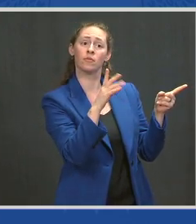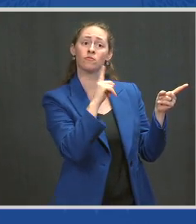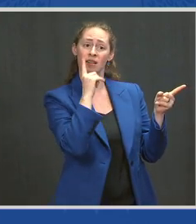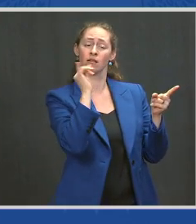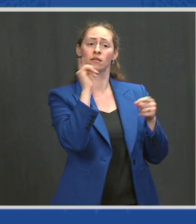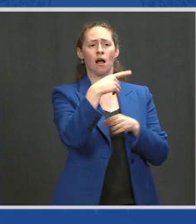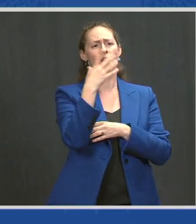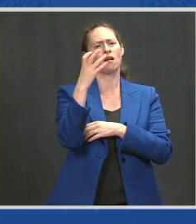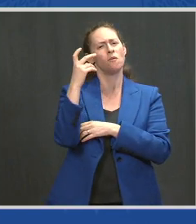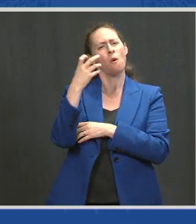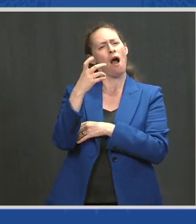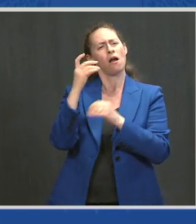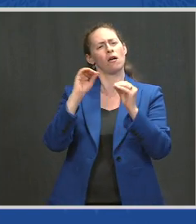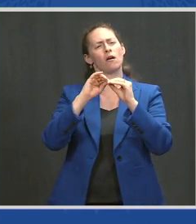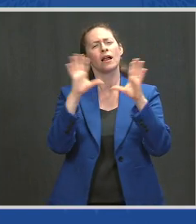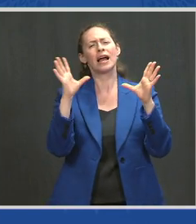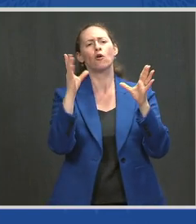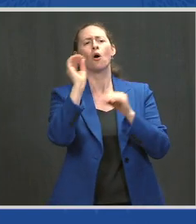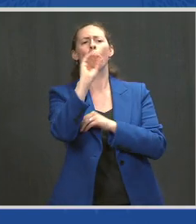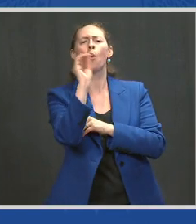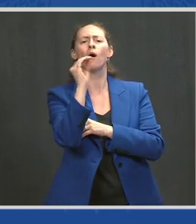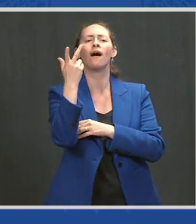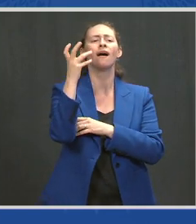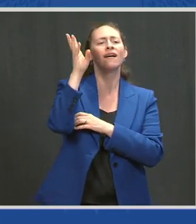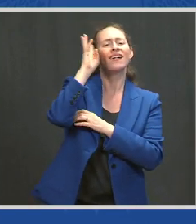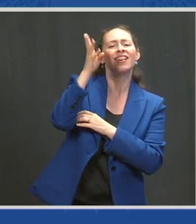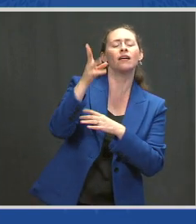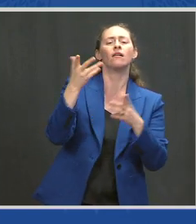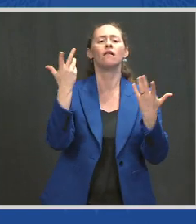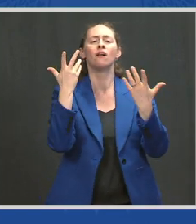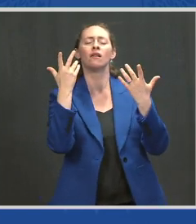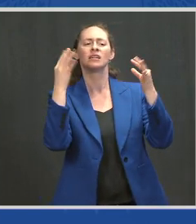no-nonsense decisions that we have to make or not make.